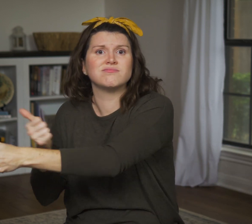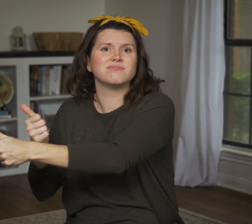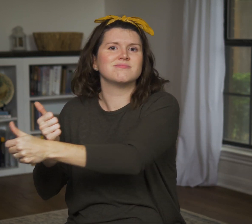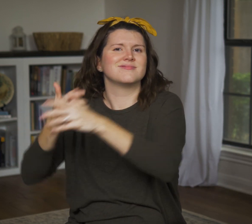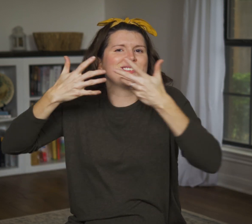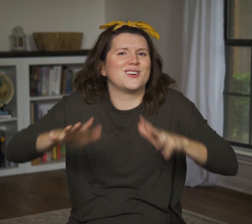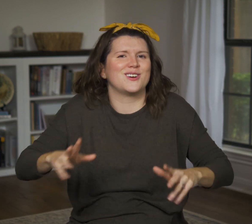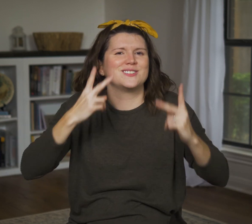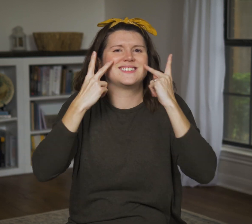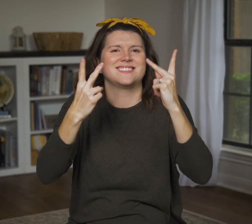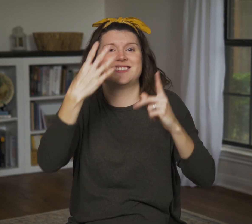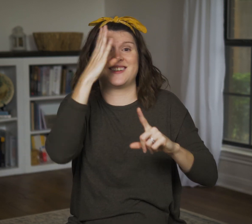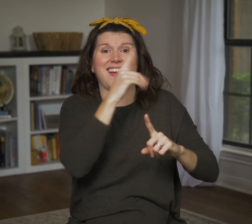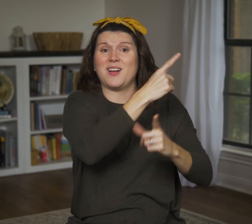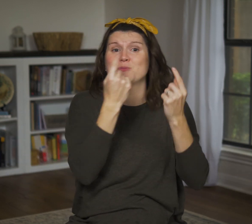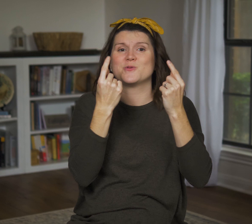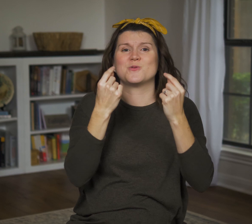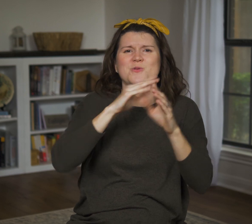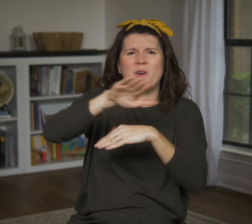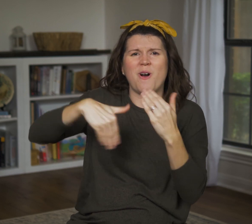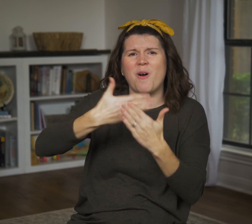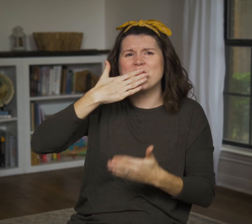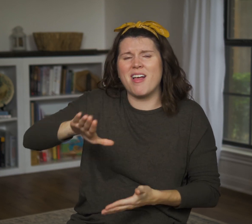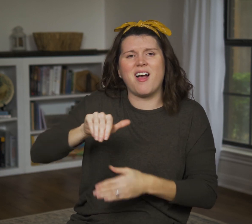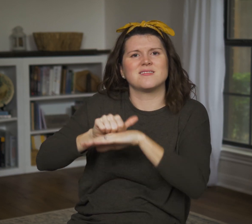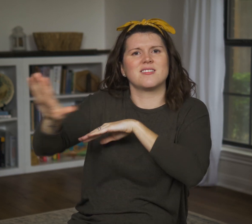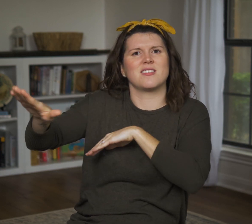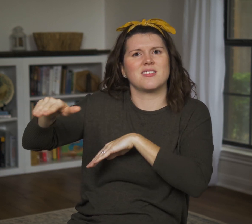We’ve seen that God only sends the bad